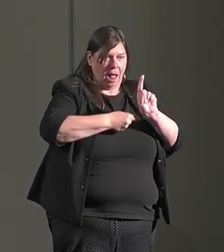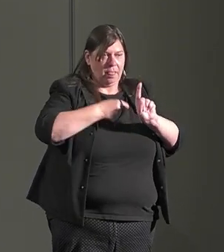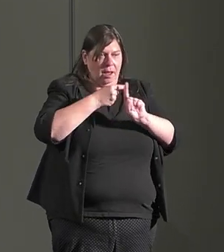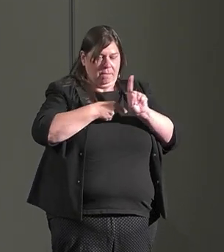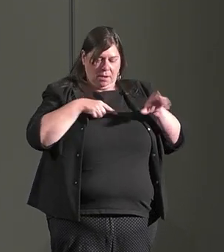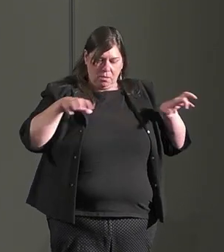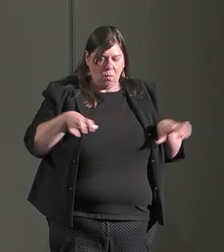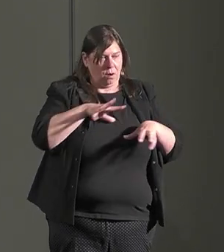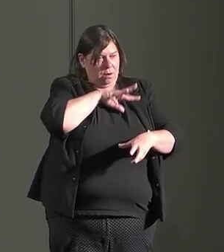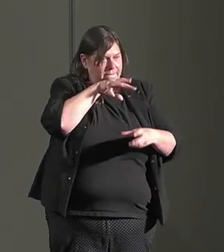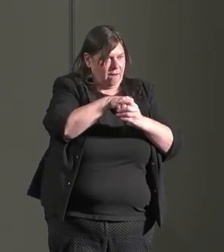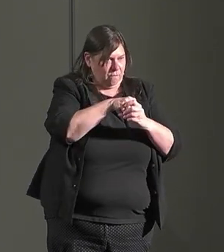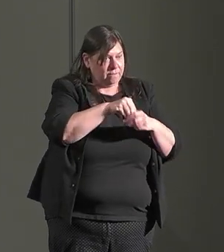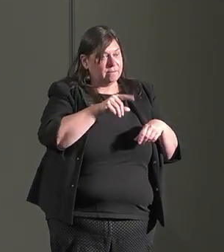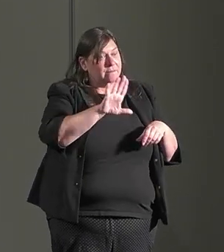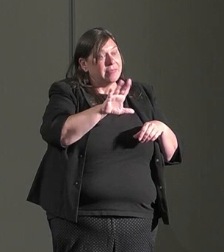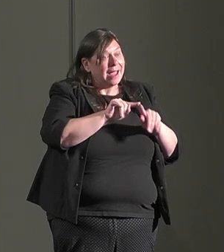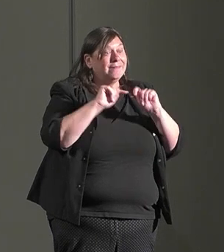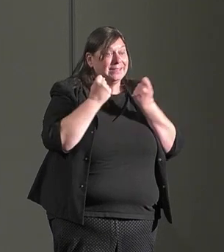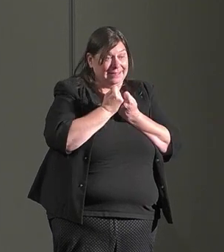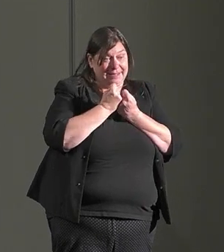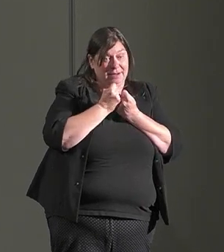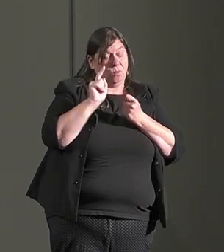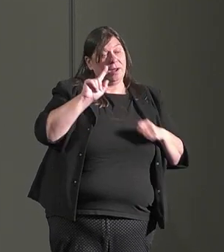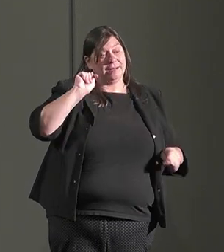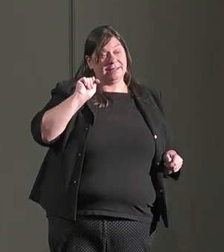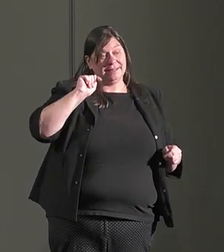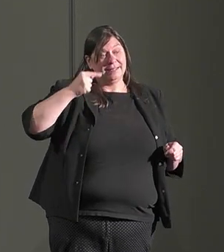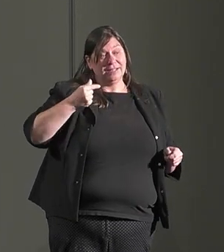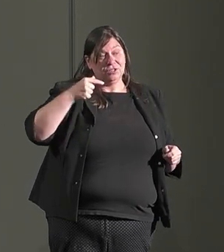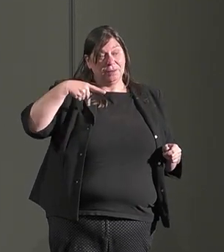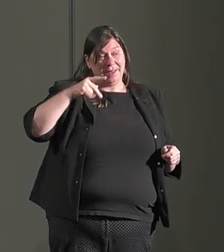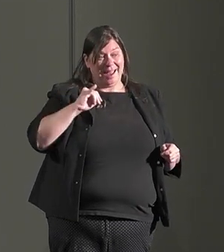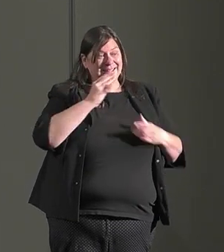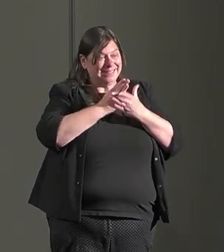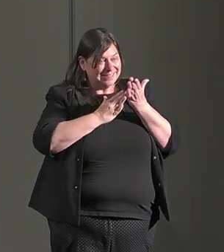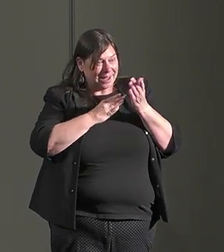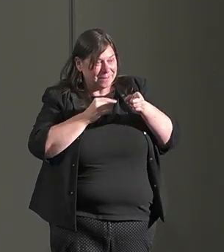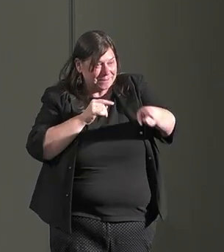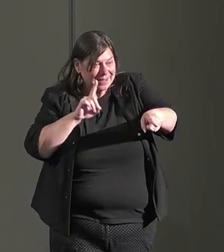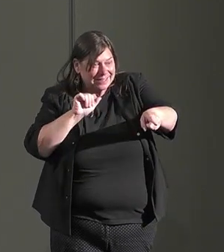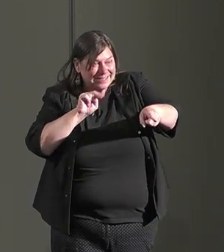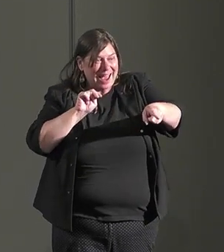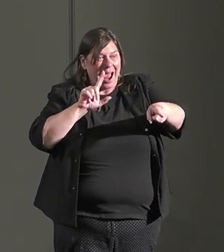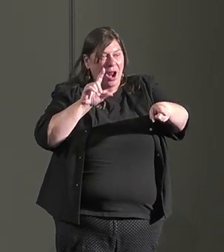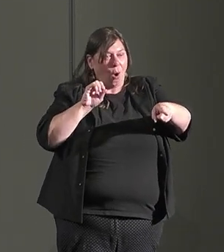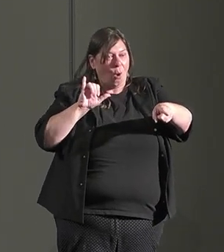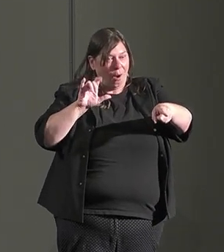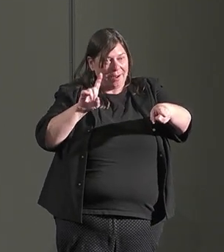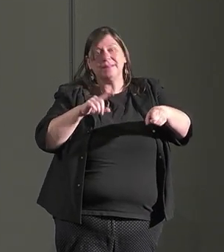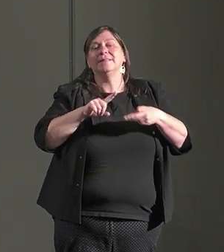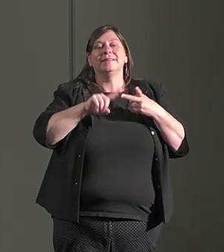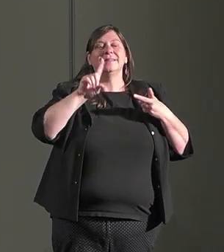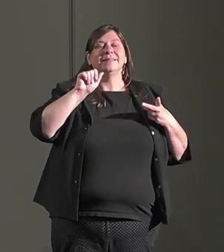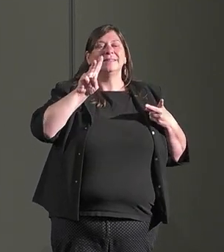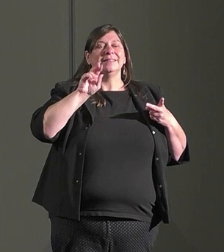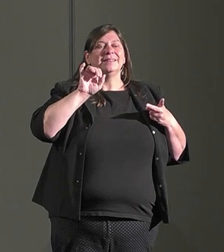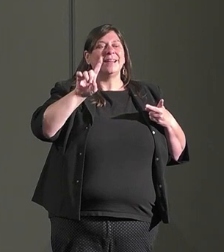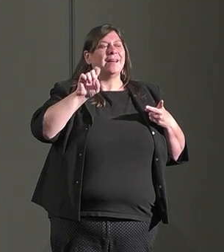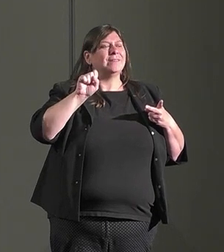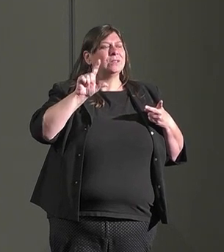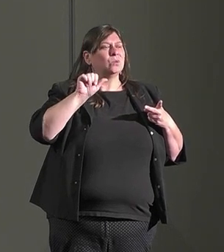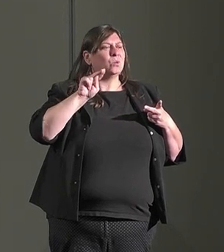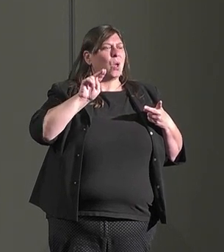They have a dedicated team at TPGi I have some here. Anne and David Sloan and we have Wesley